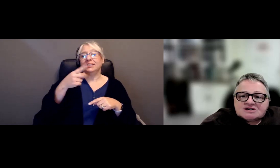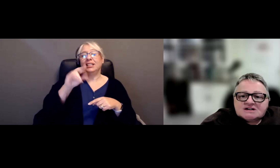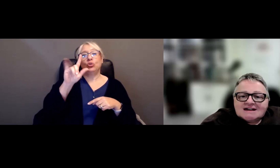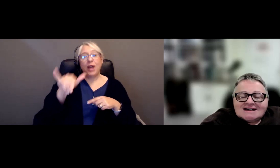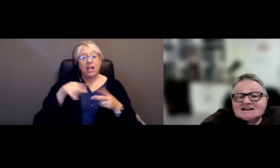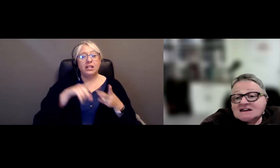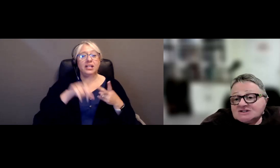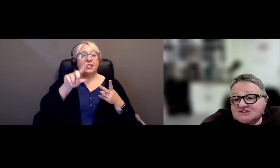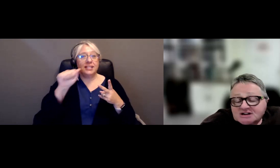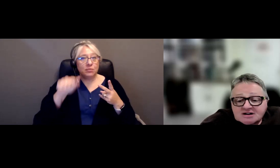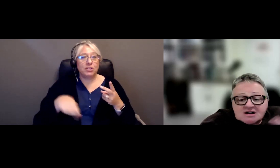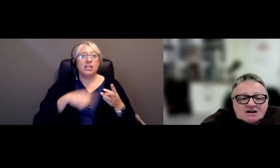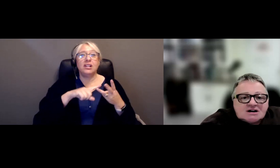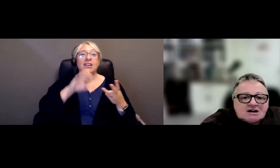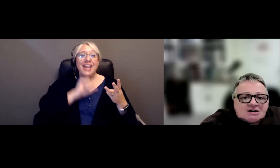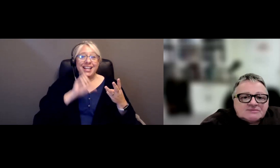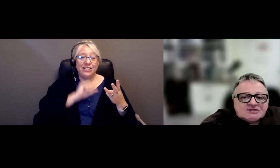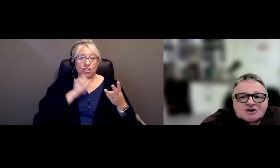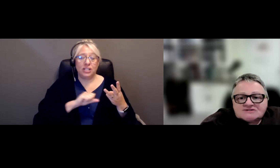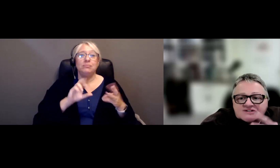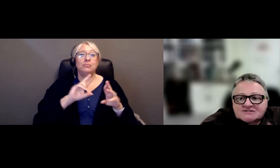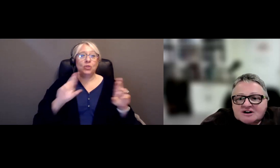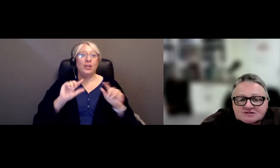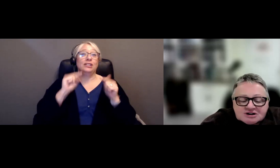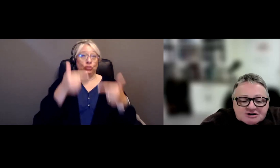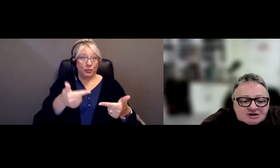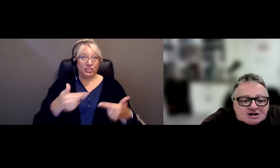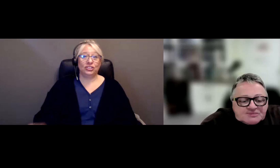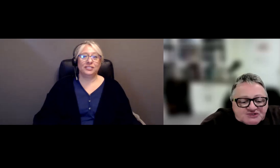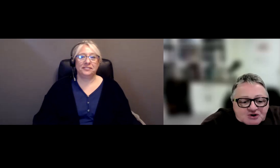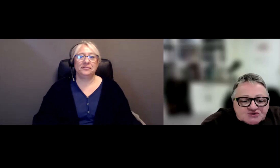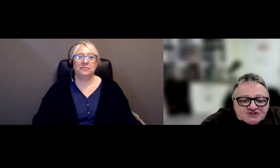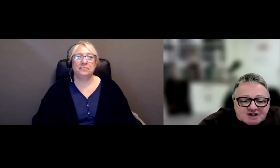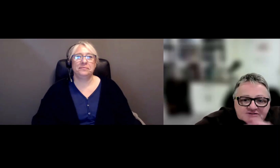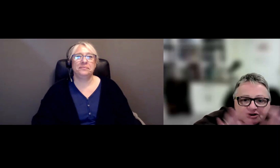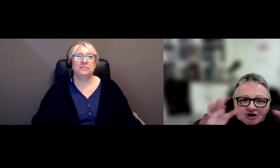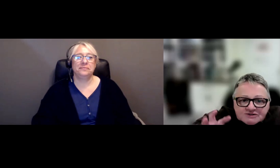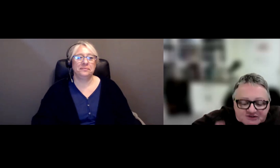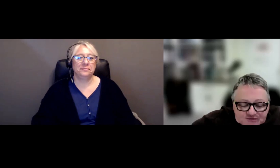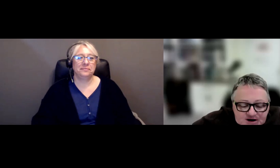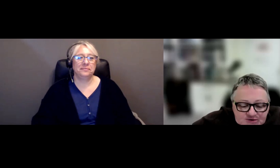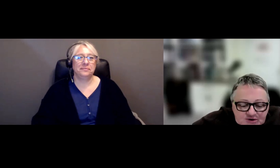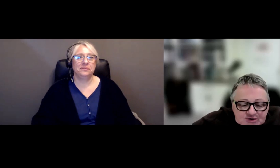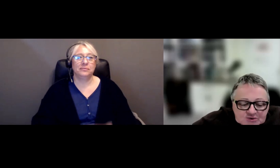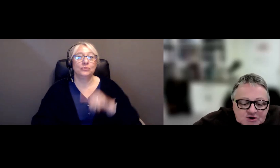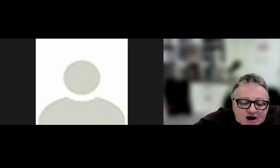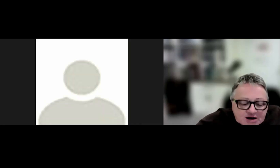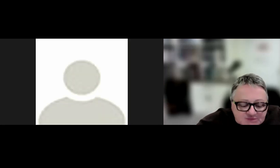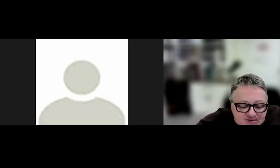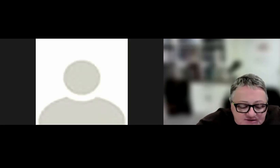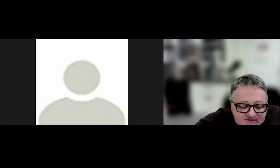and aging in the context of healthcare. So just kind of a context around where I'm coming from,